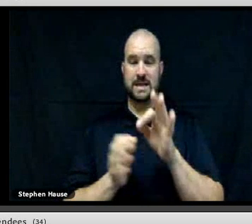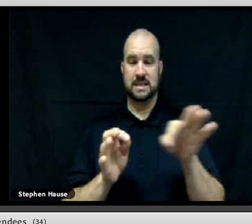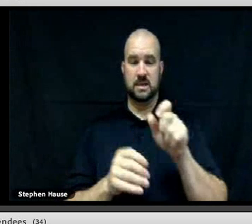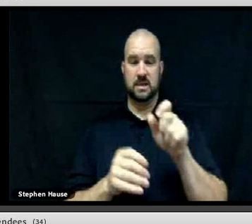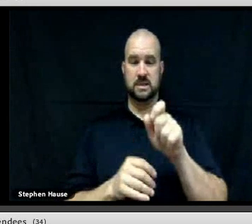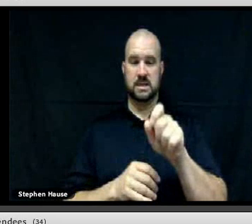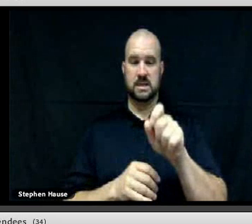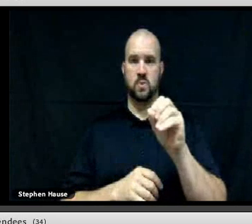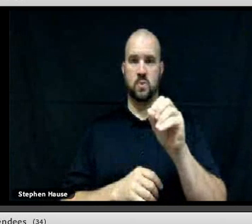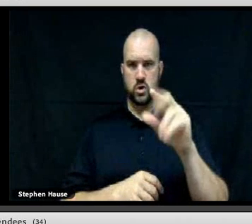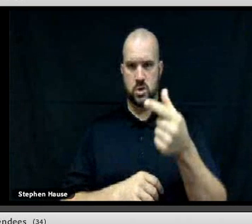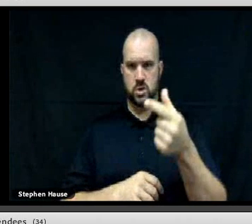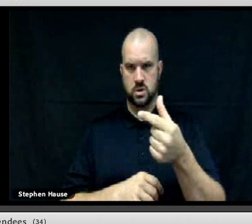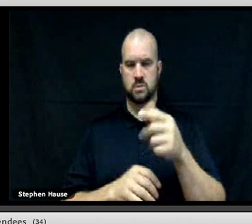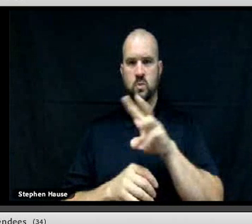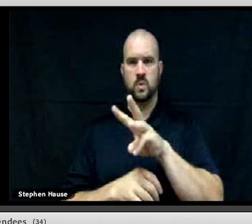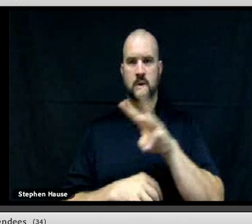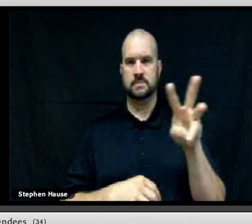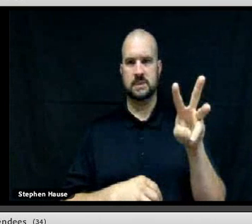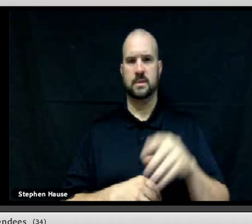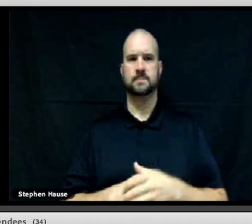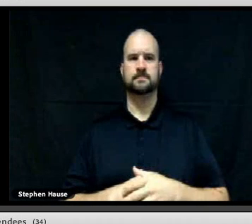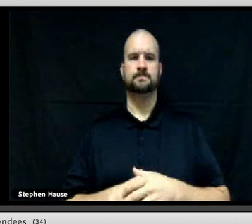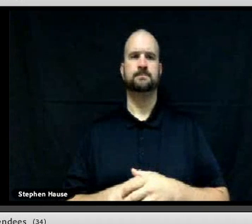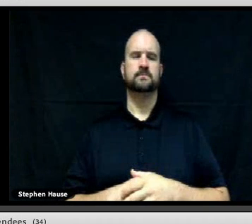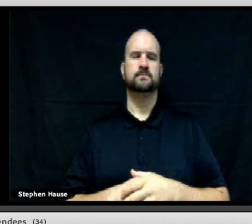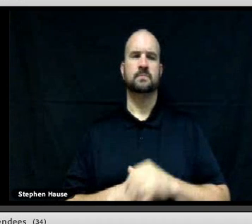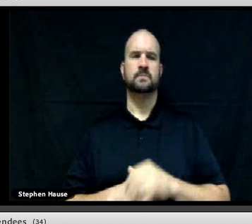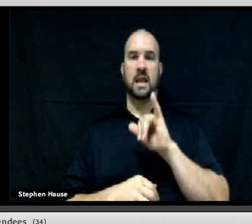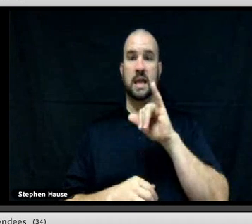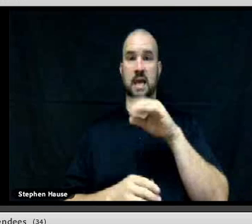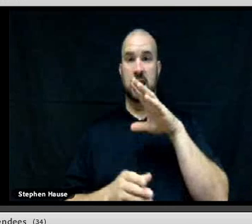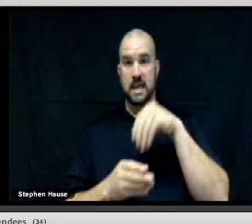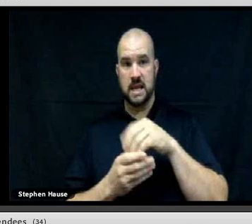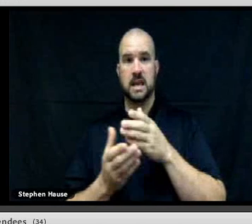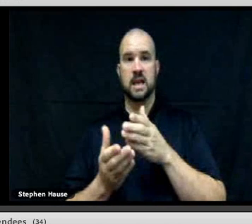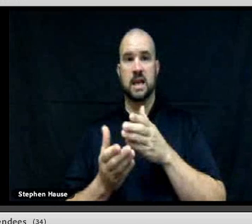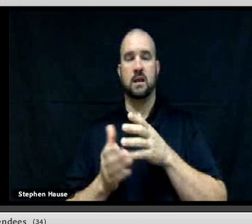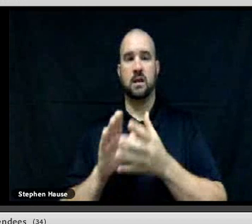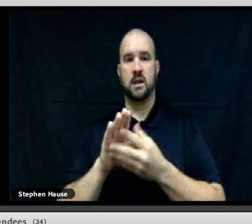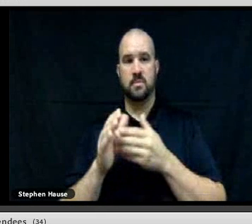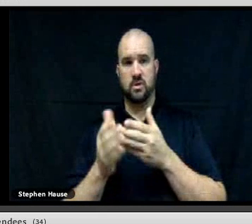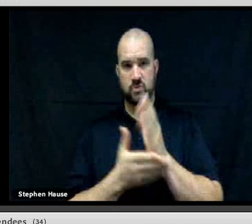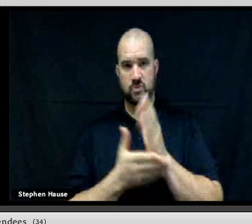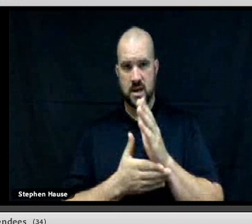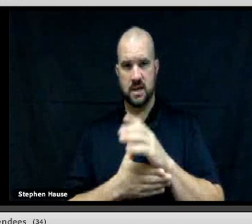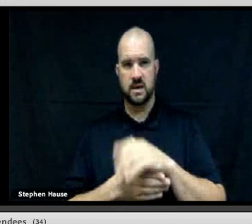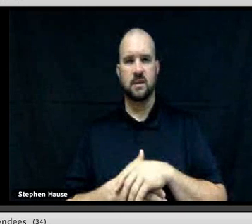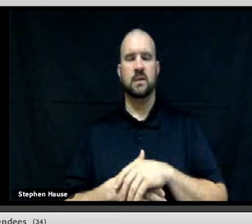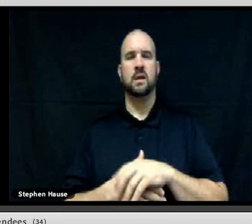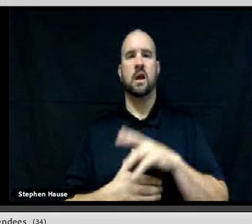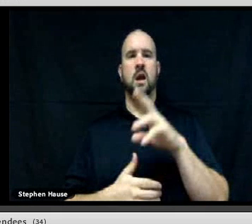no copyright in United States, uh, European work -- that's probably something we're not going to use very often --